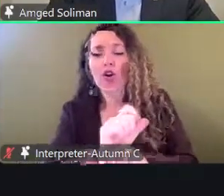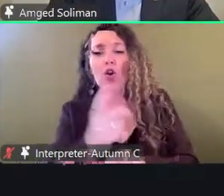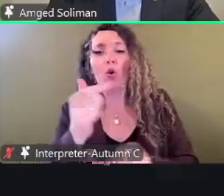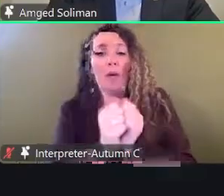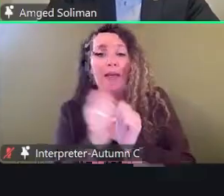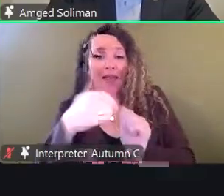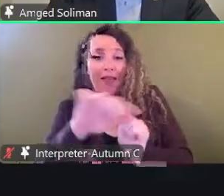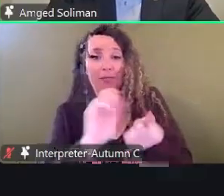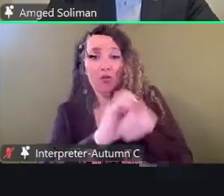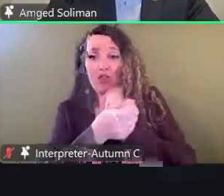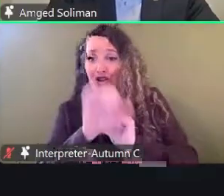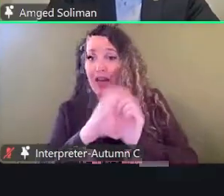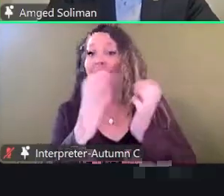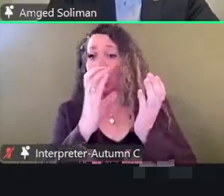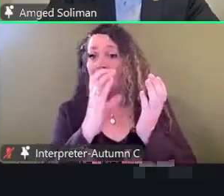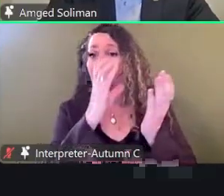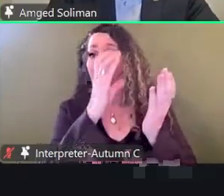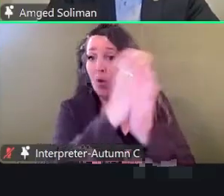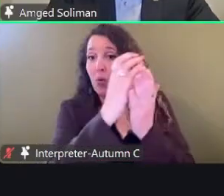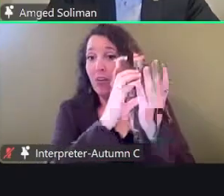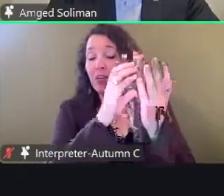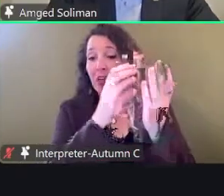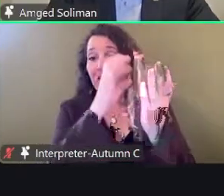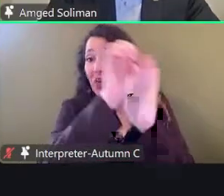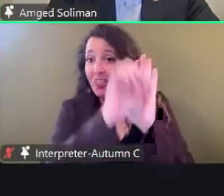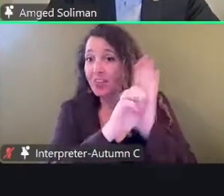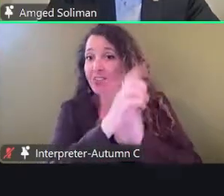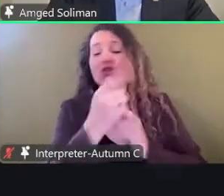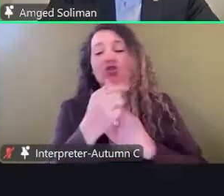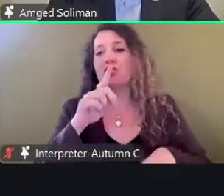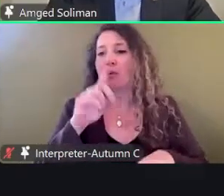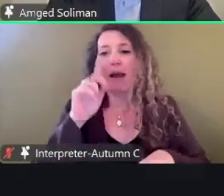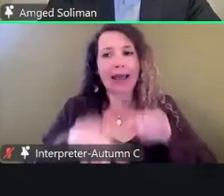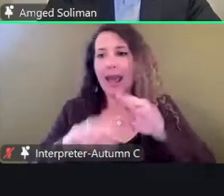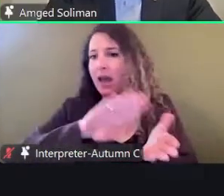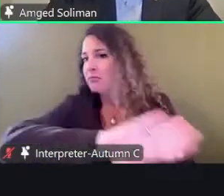conduct. It now states that you cannot turn away a patient based solely on their disability. Um,